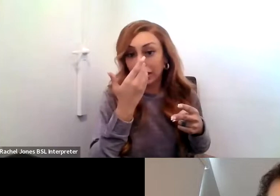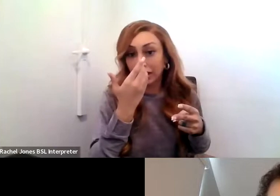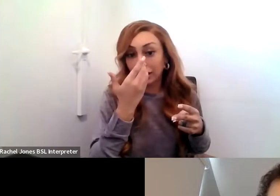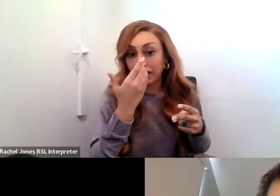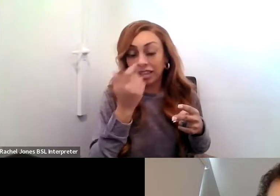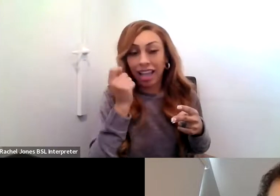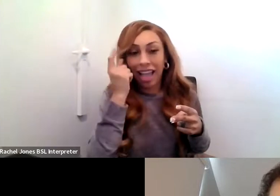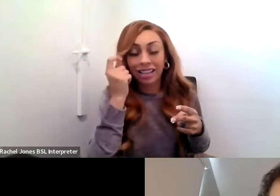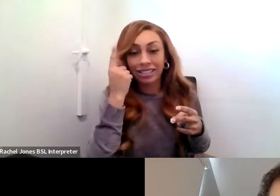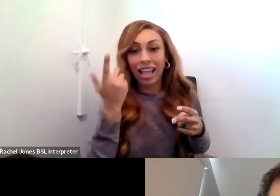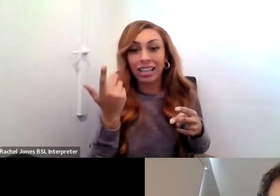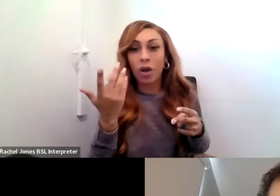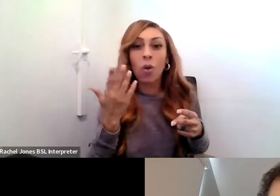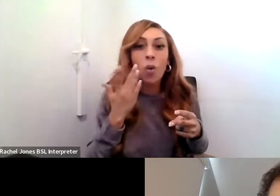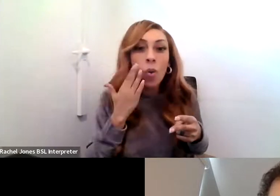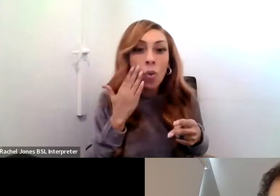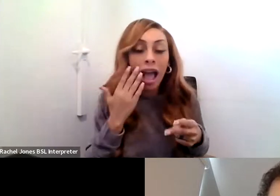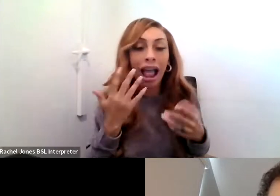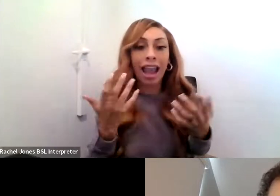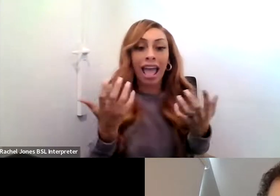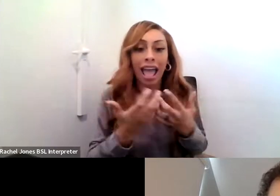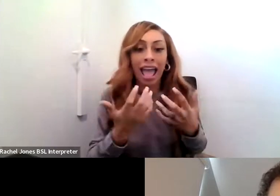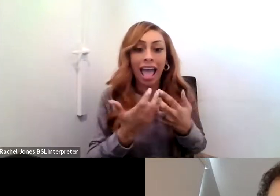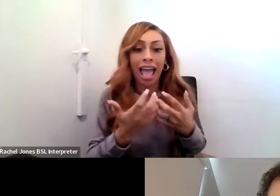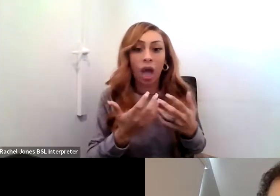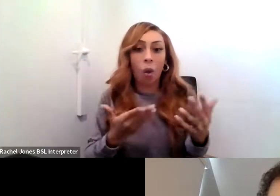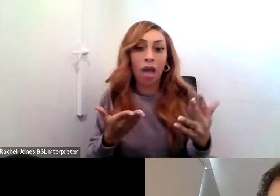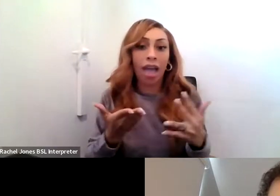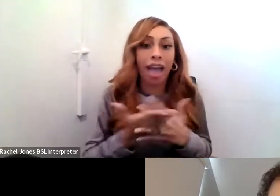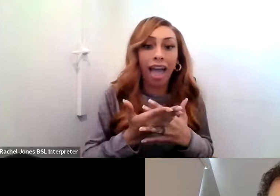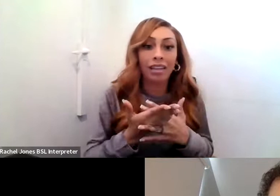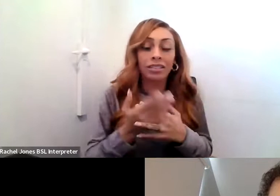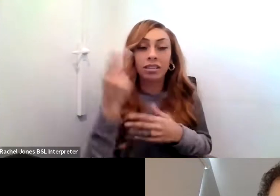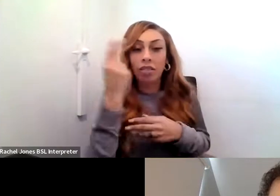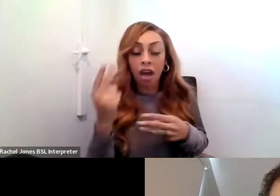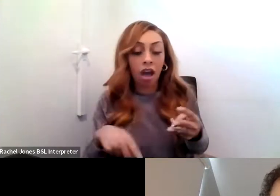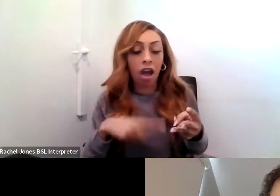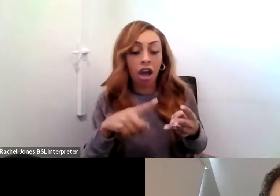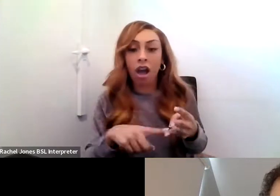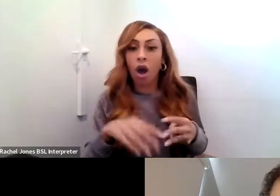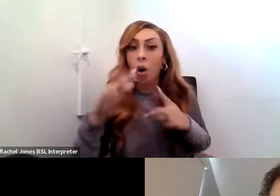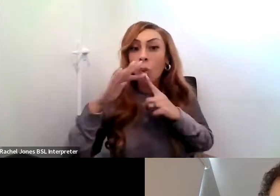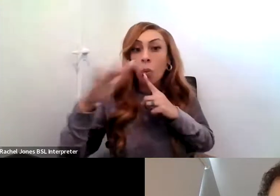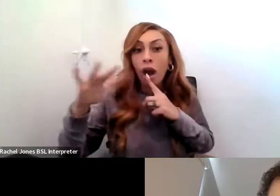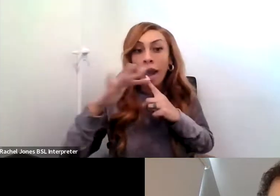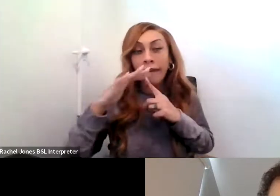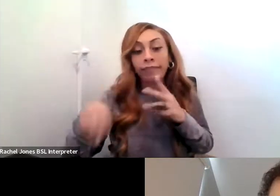Understanding when or how they could access the art itself. Issues with wi-fi, issues with casting it